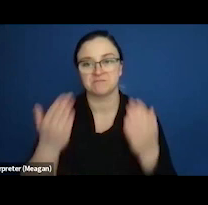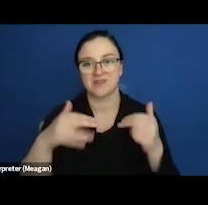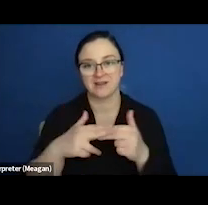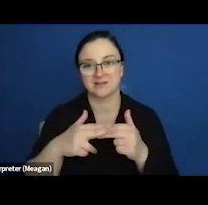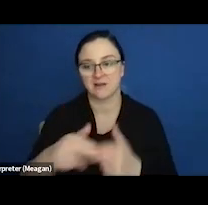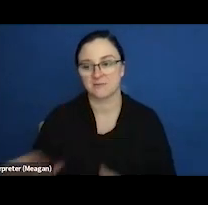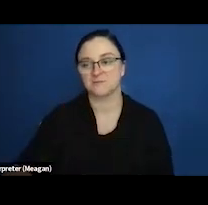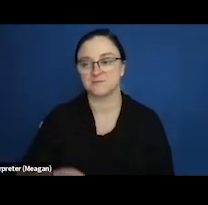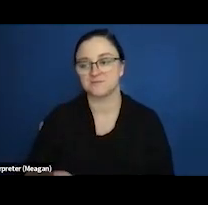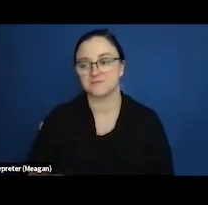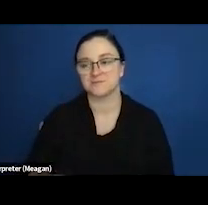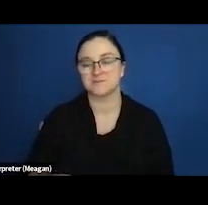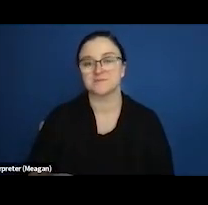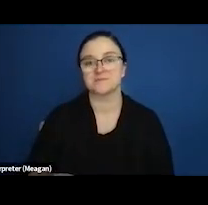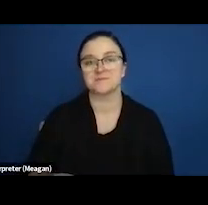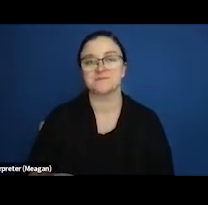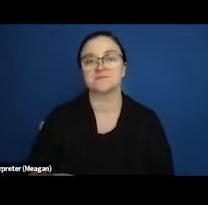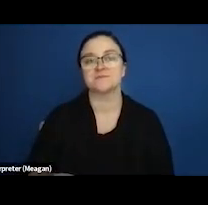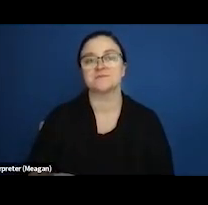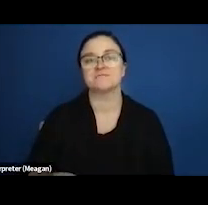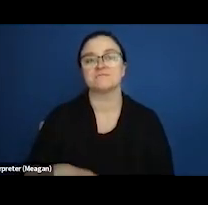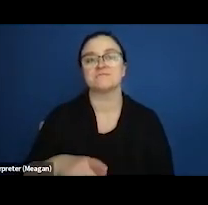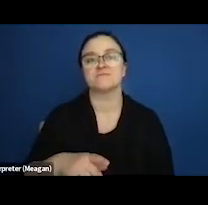And finally, one of the key highlights in...